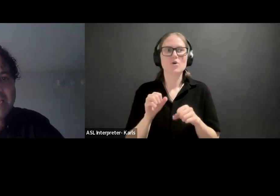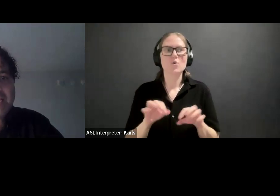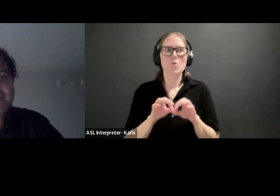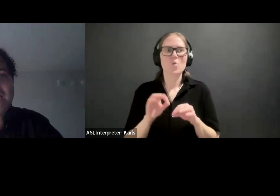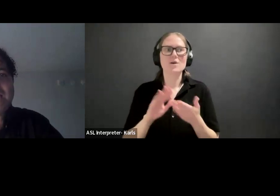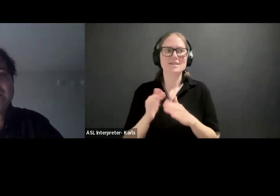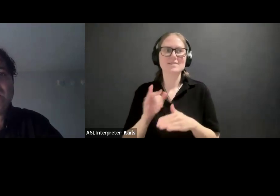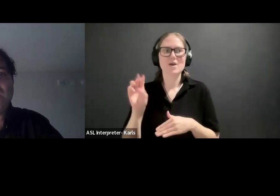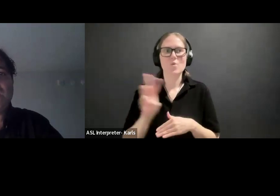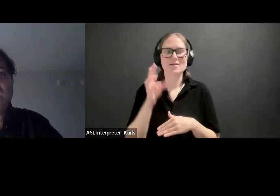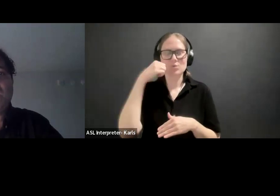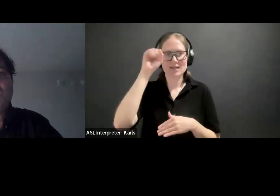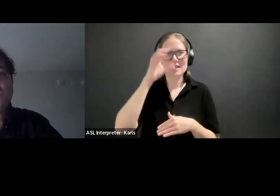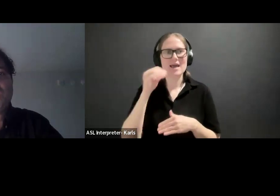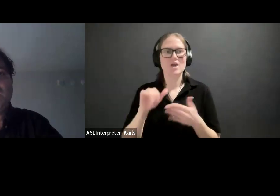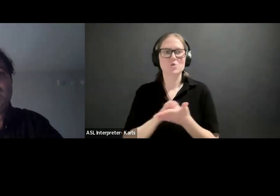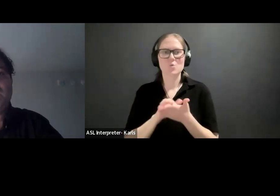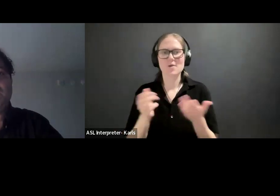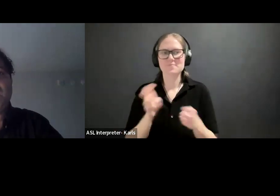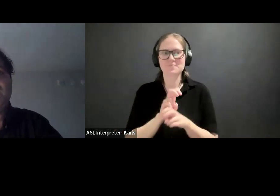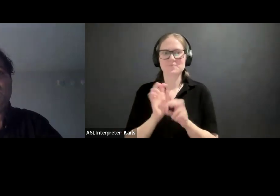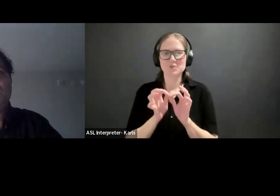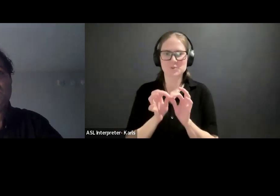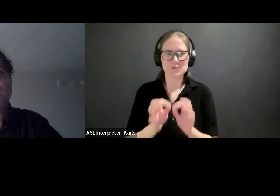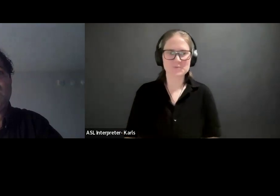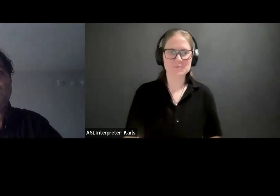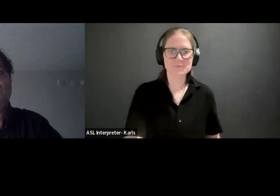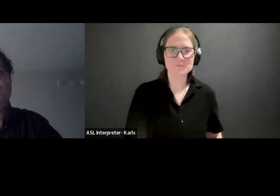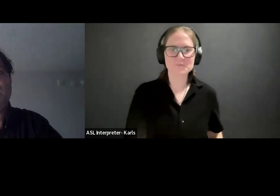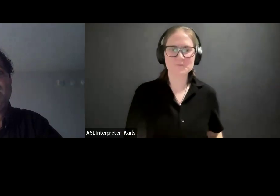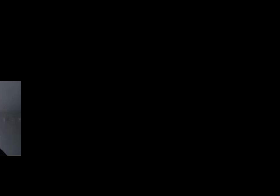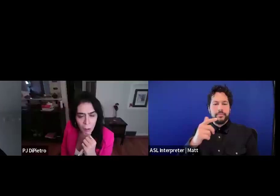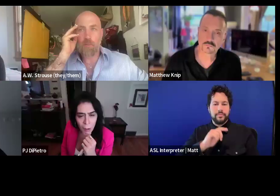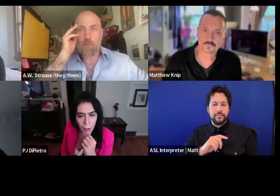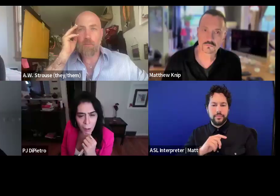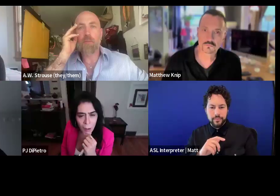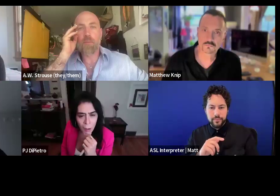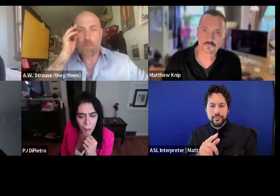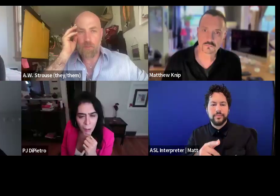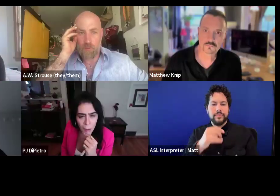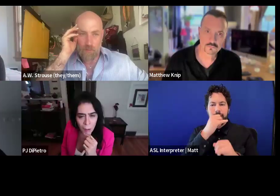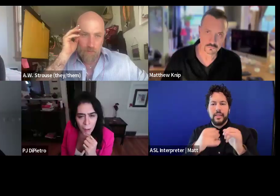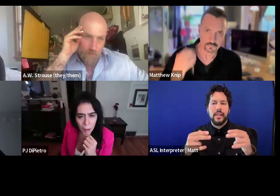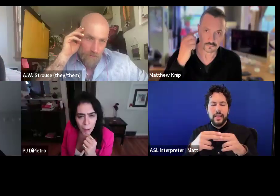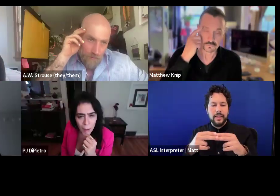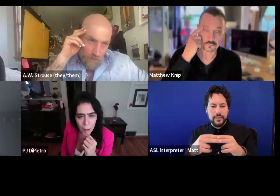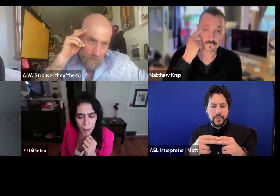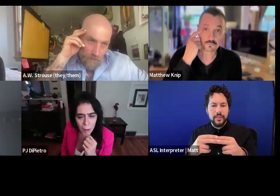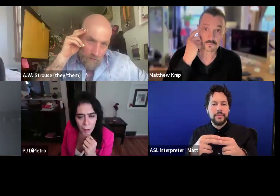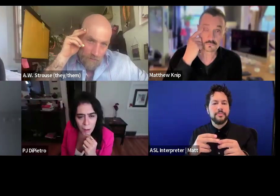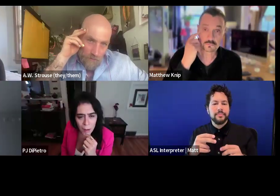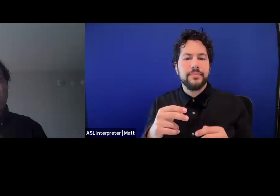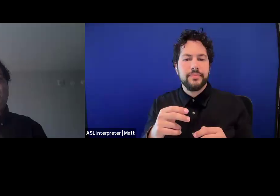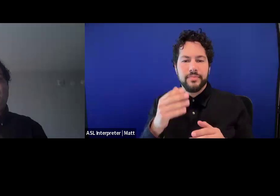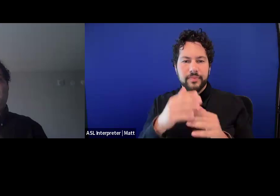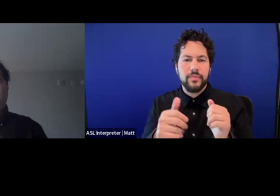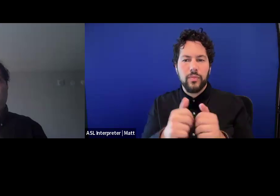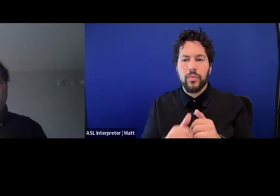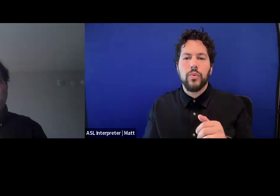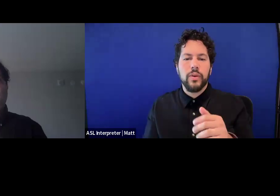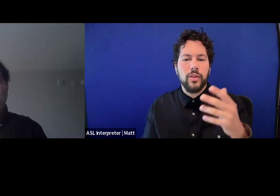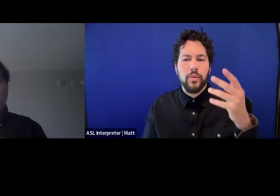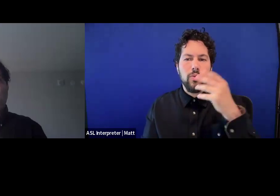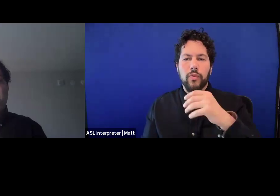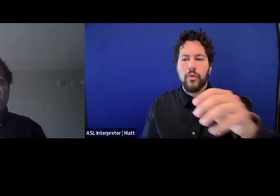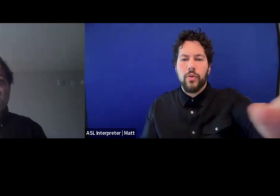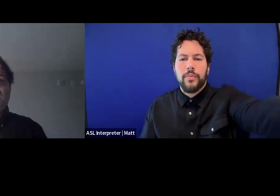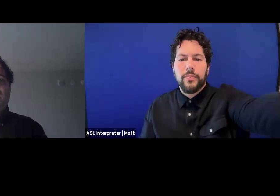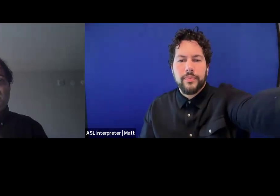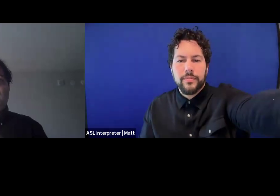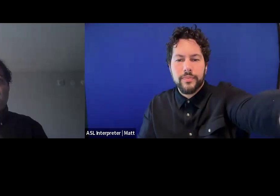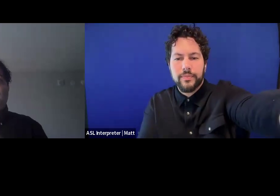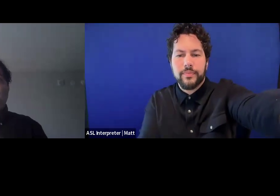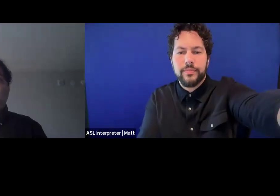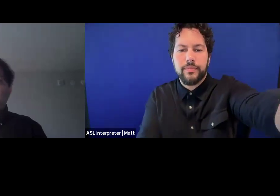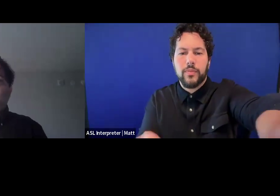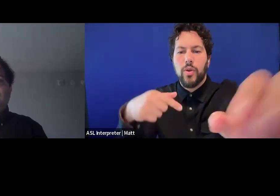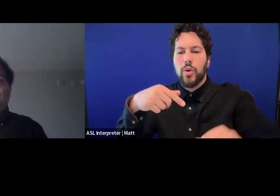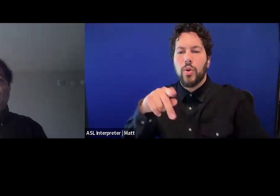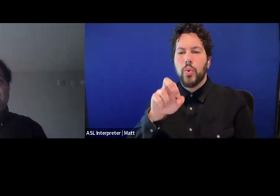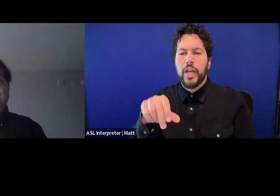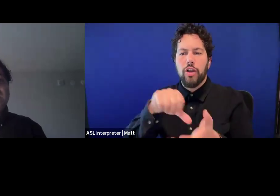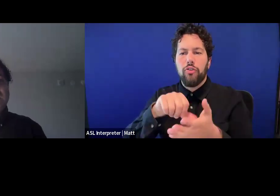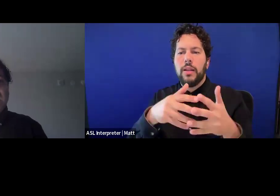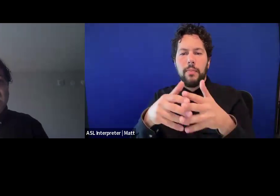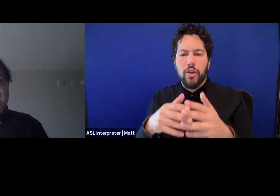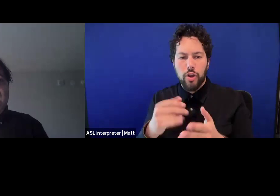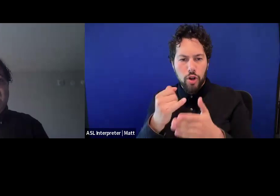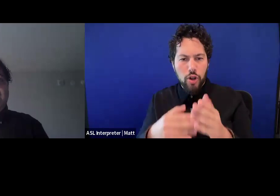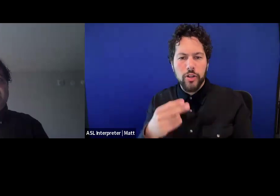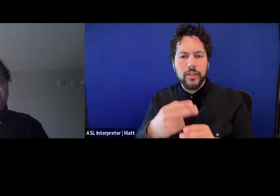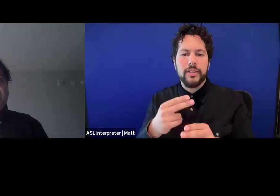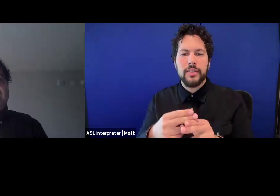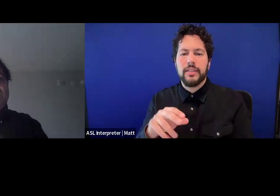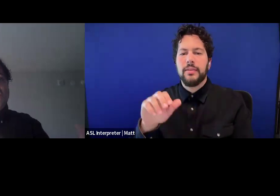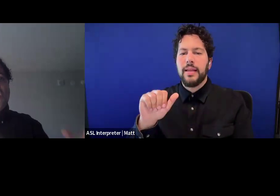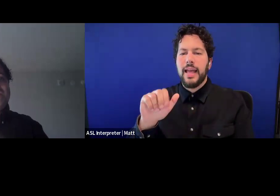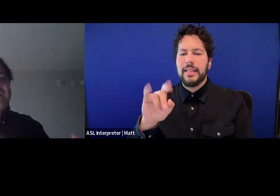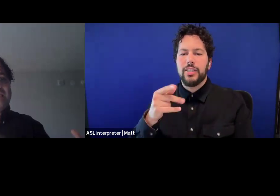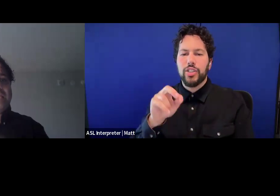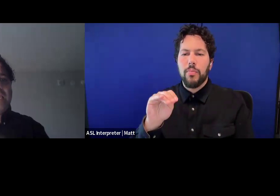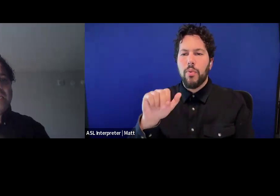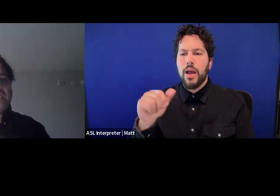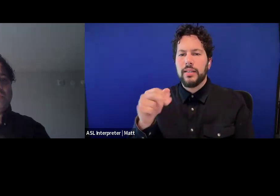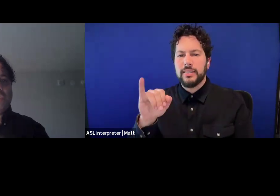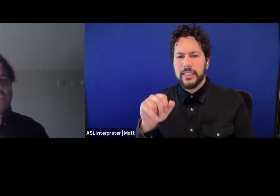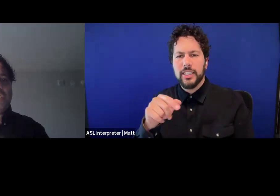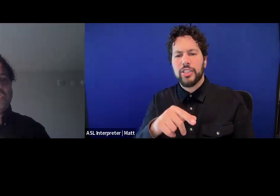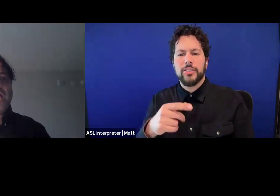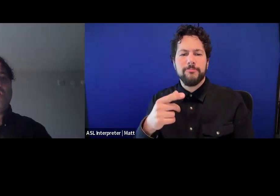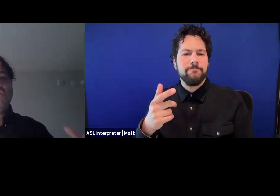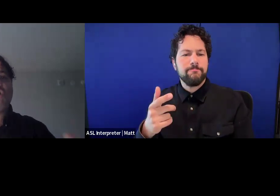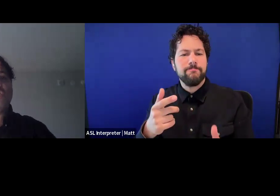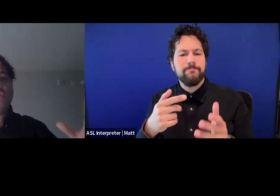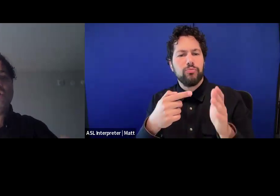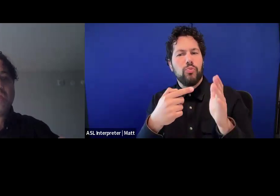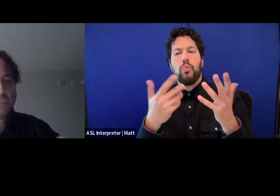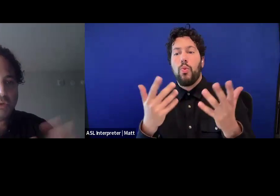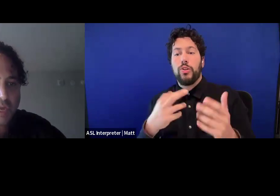The last slide which I ended with this beautiful work of the queer Iranian-American artists in New York who passed away a few years ago, Adishir Muhasis. That's about what's at a stake in this project, is how we write queer history.